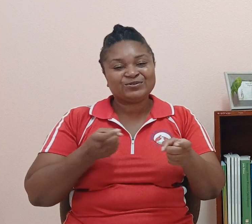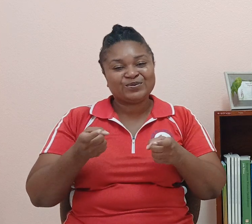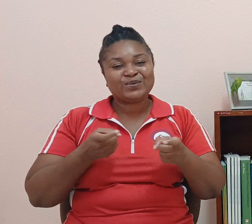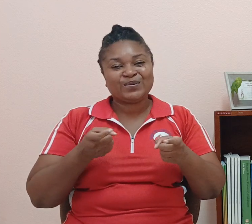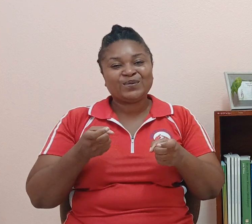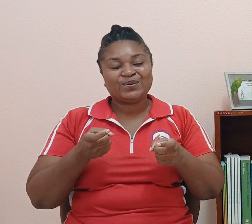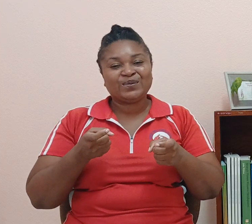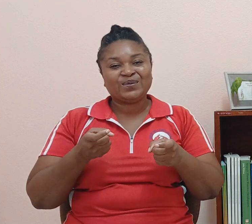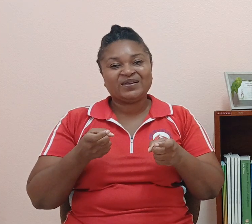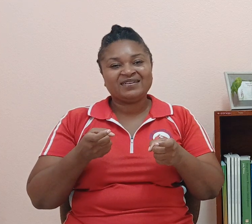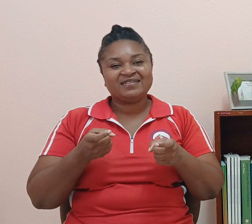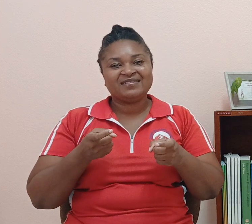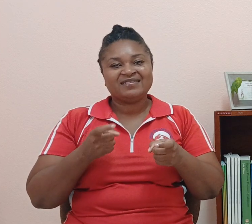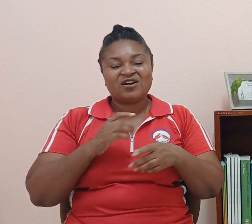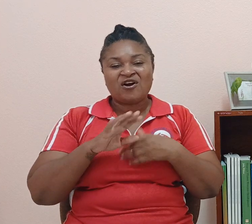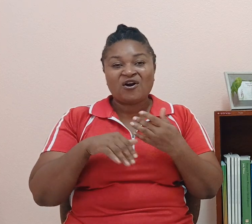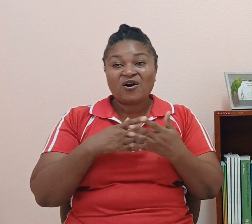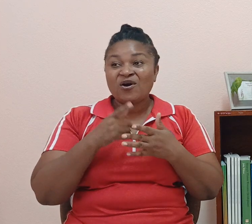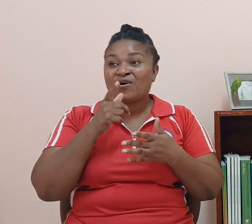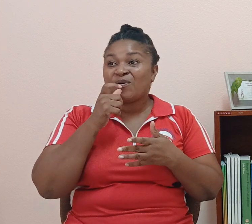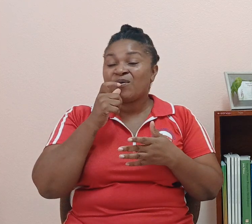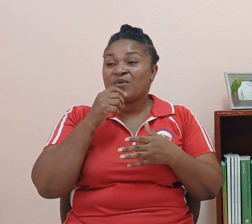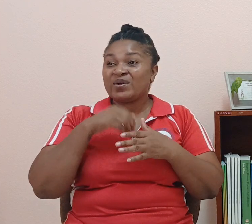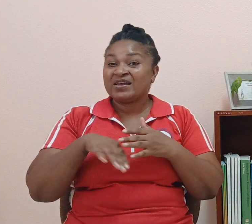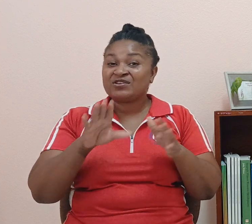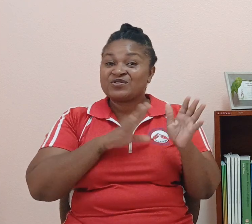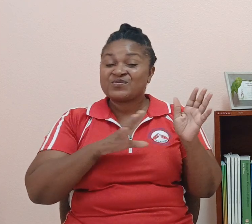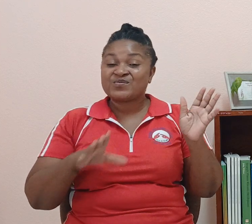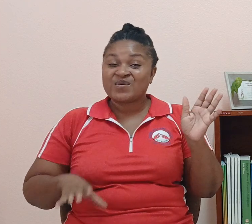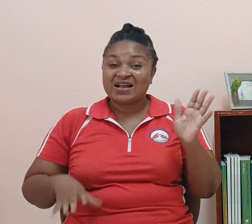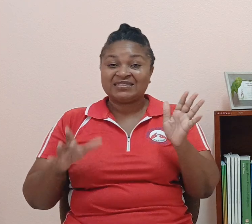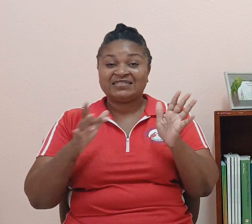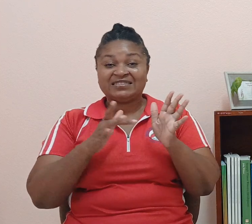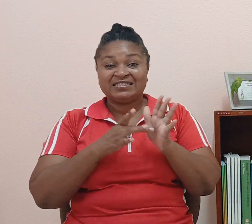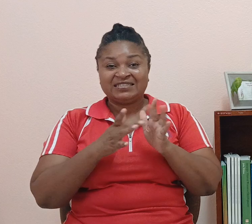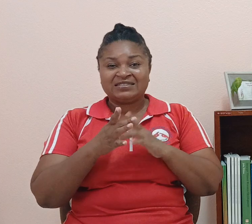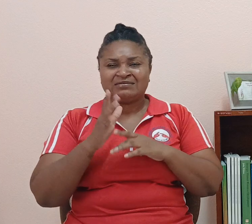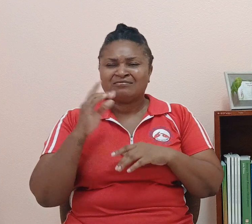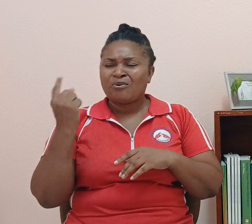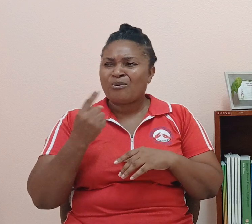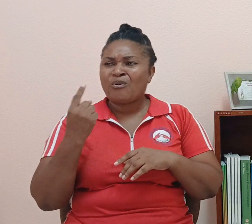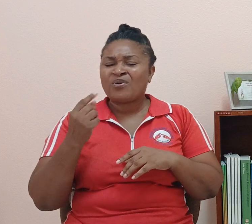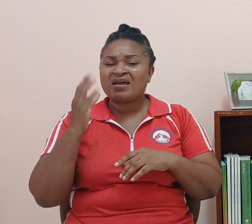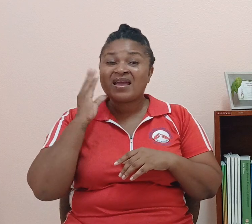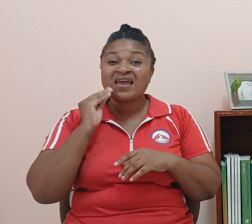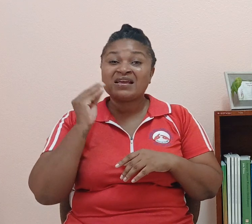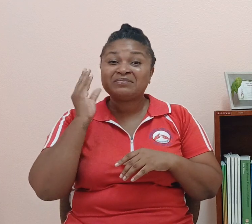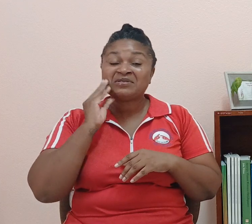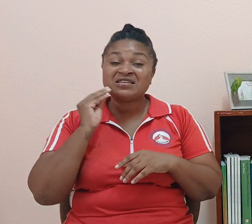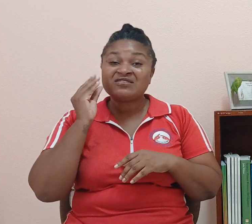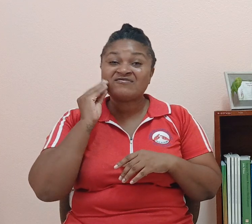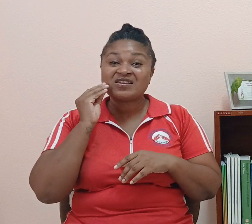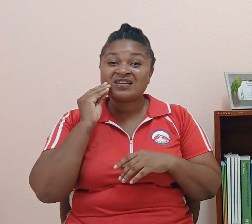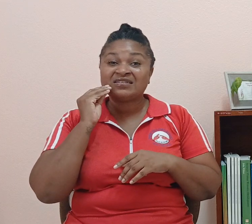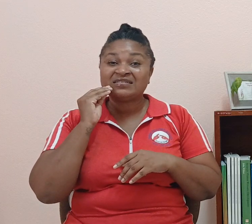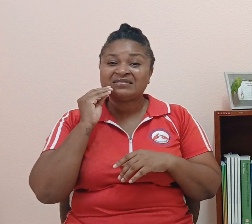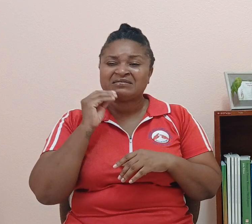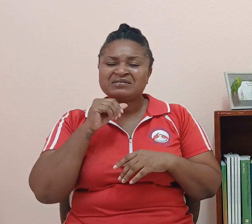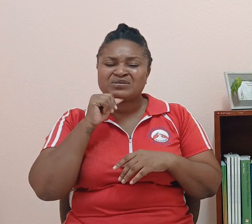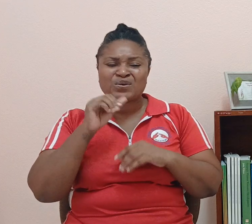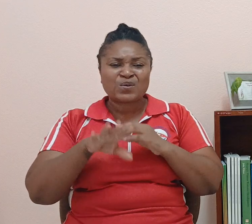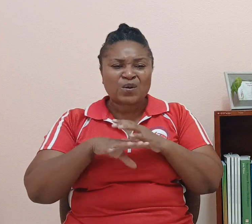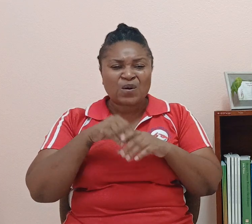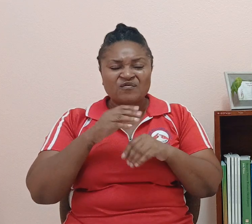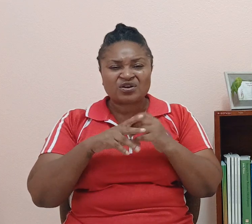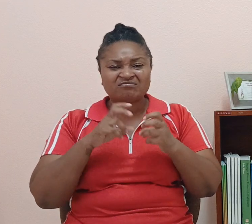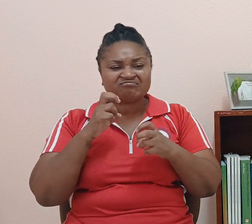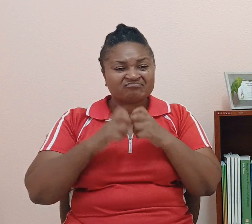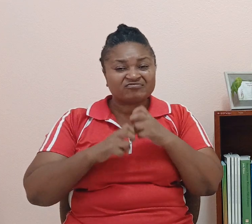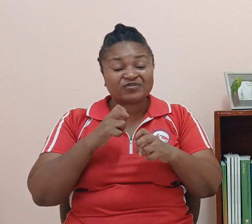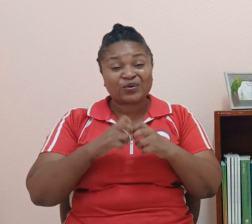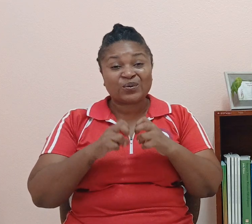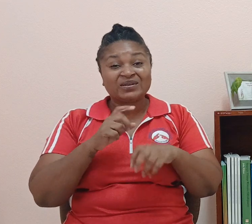and all who are in Christ Jesus will only experience the discomfort of difficult times